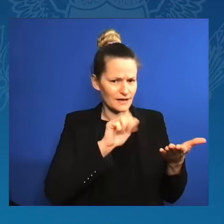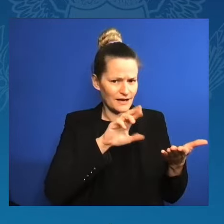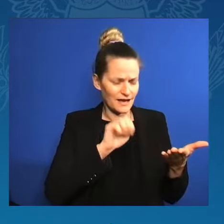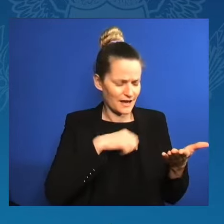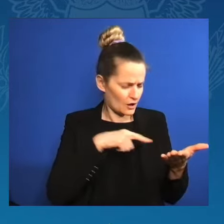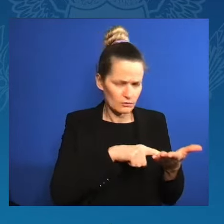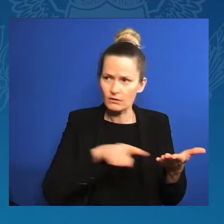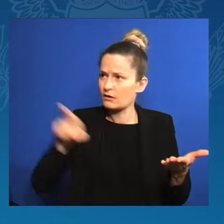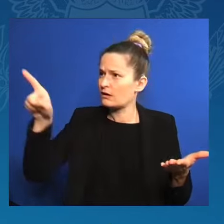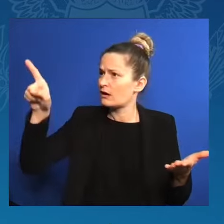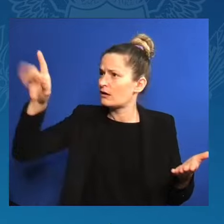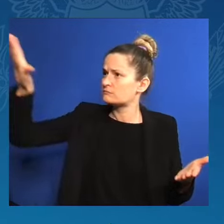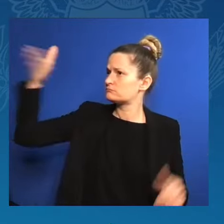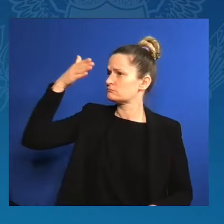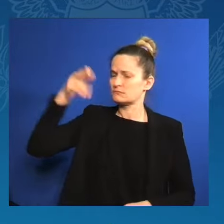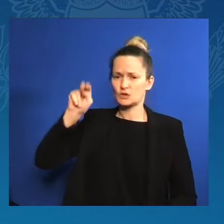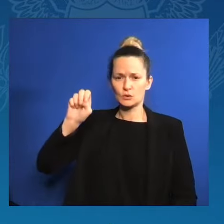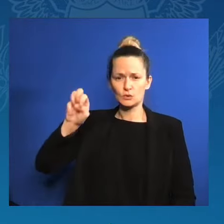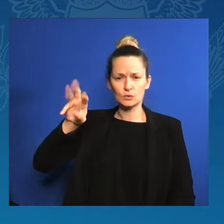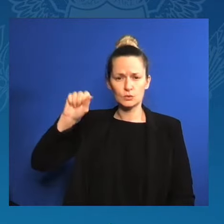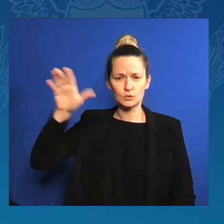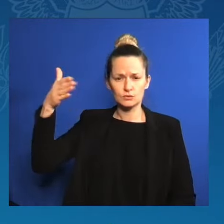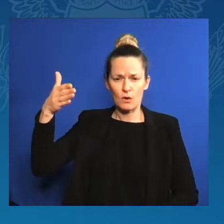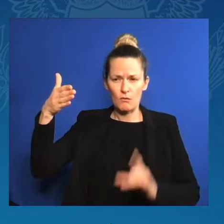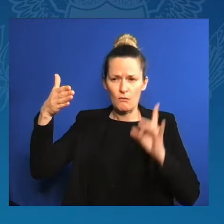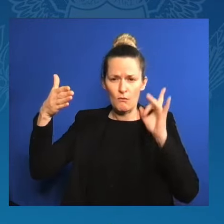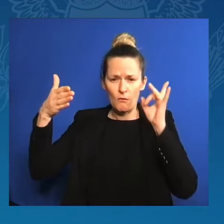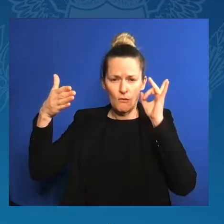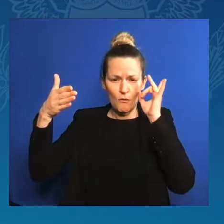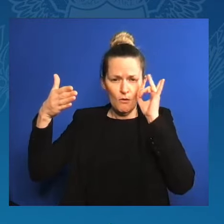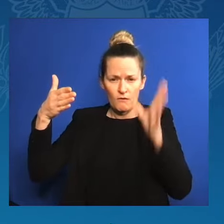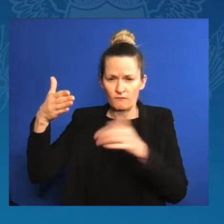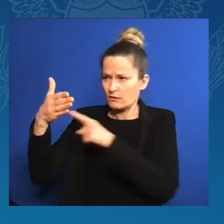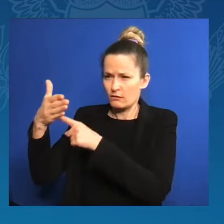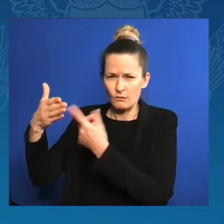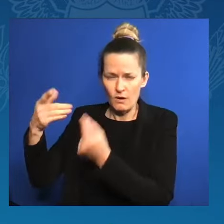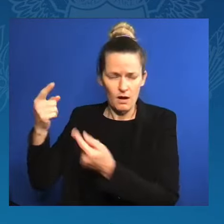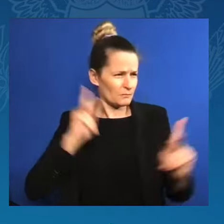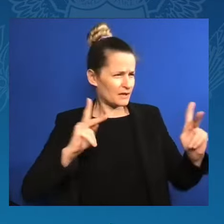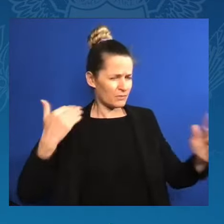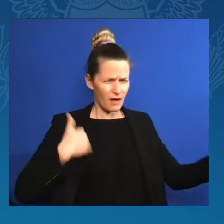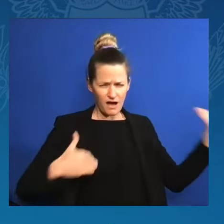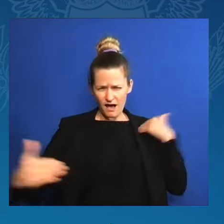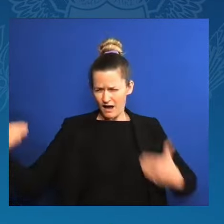around the country who were forced to turn away patients, distraught patients that very day.